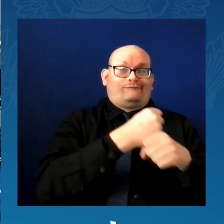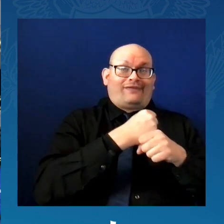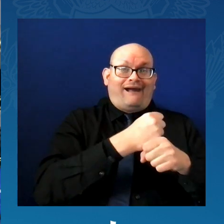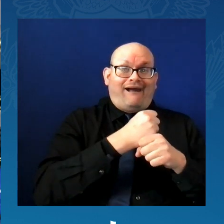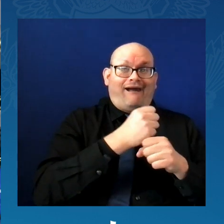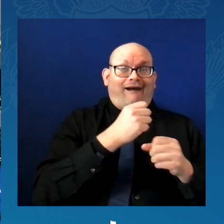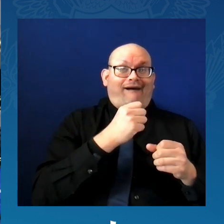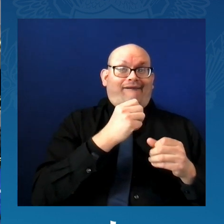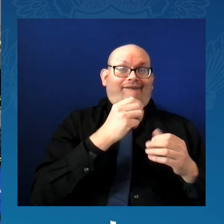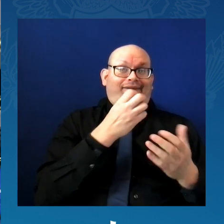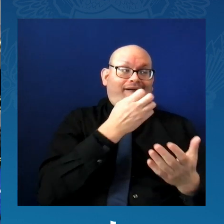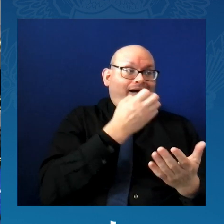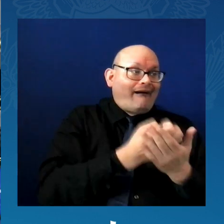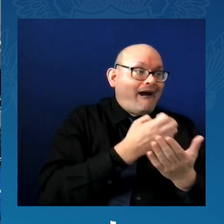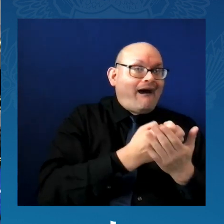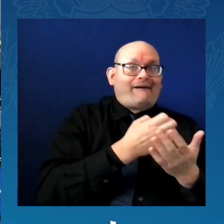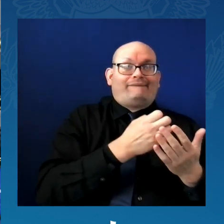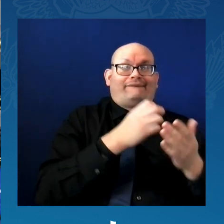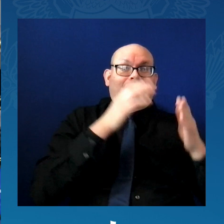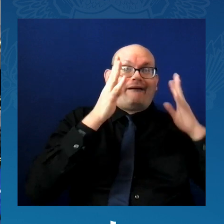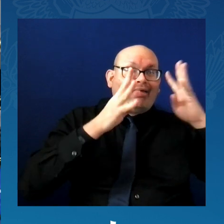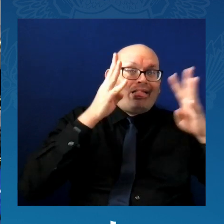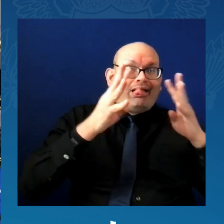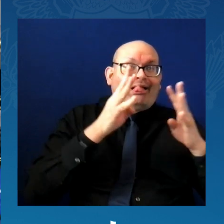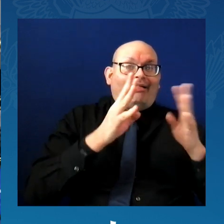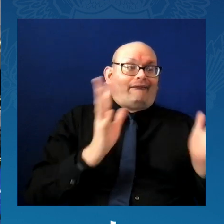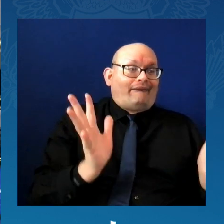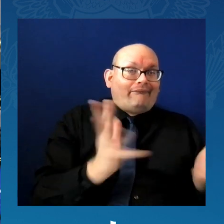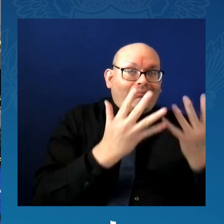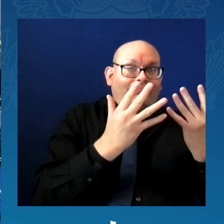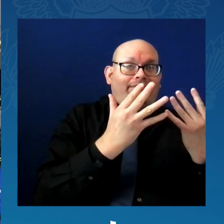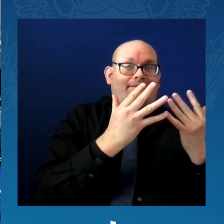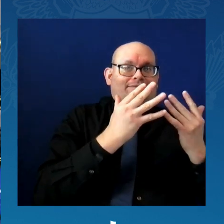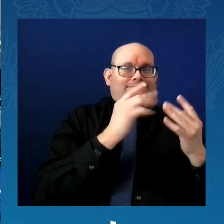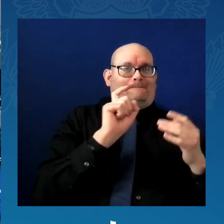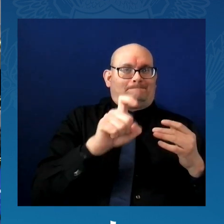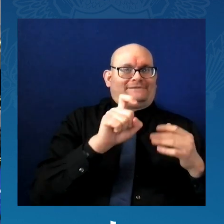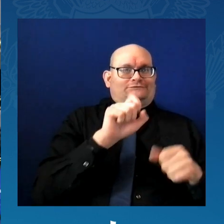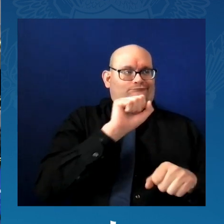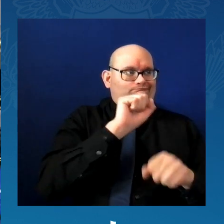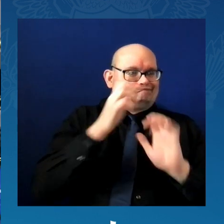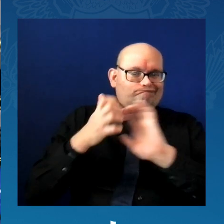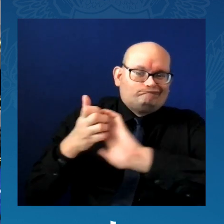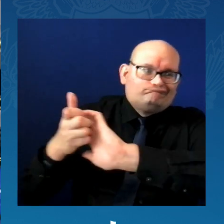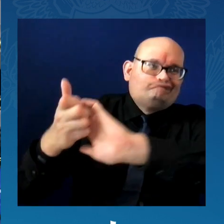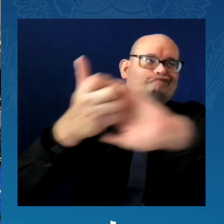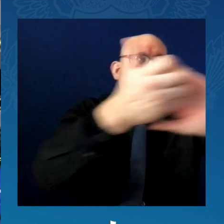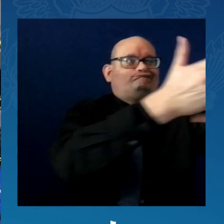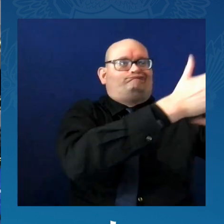we need to have a truly united efforts on the part of the government, industry and academia